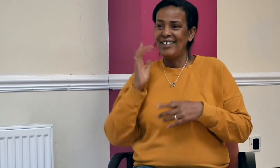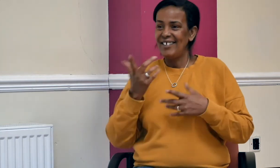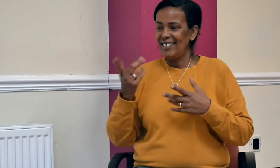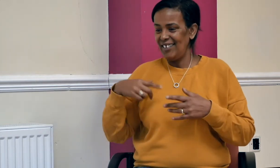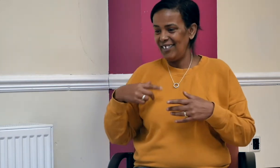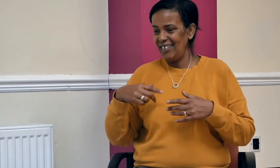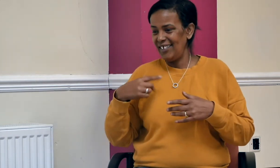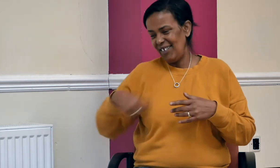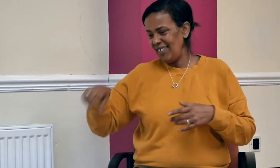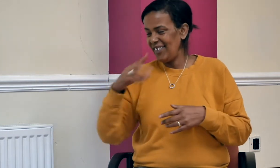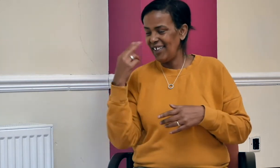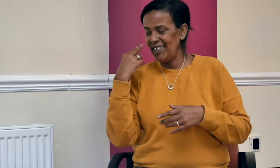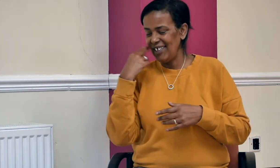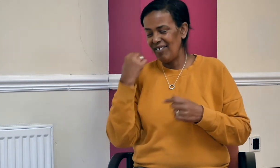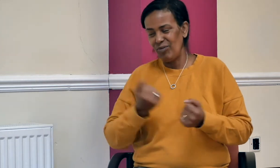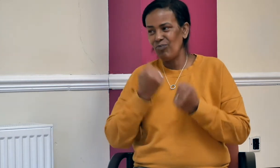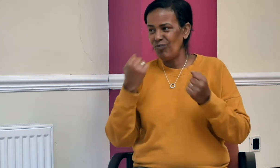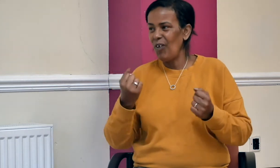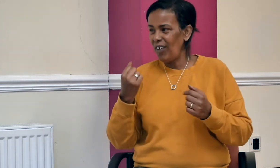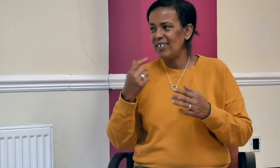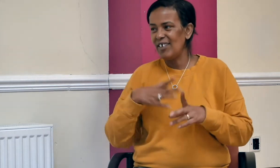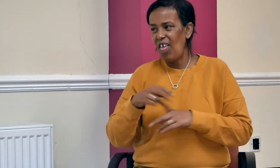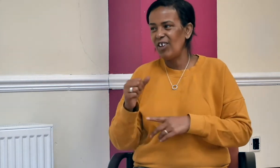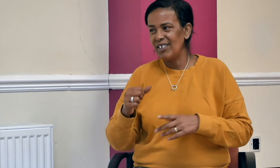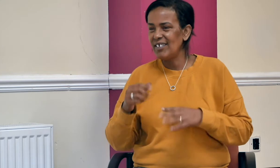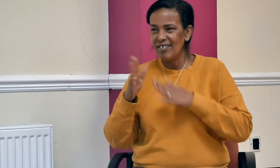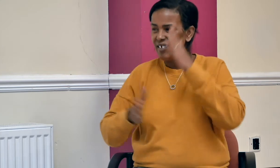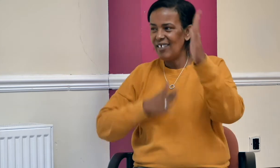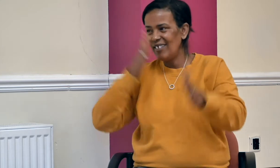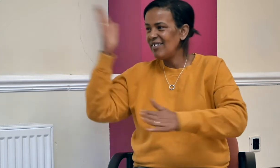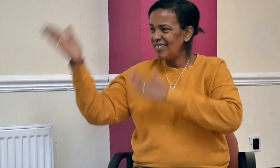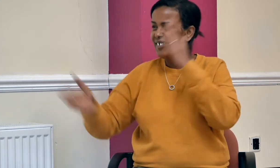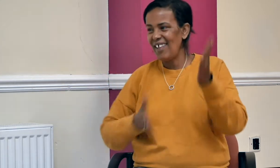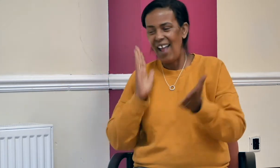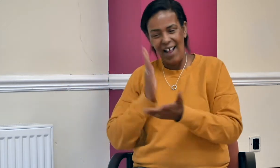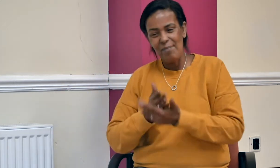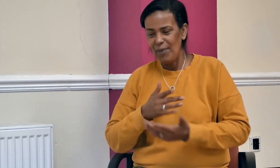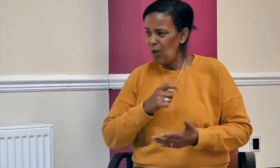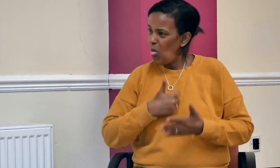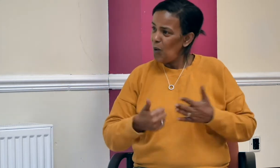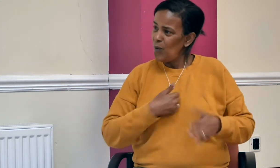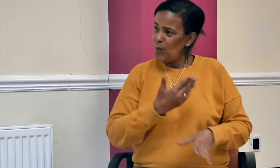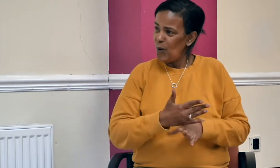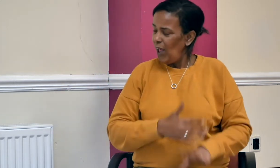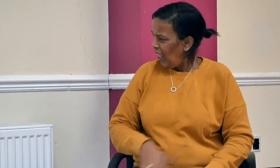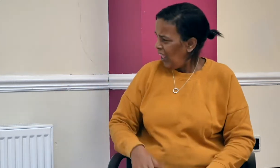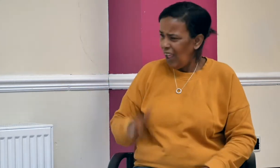Travelling is such a strong part of Deaf culture. Whenever I returned to work,